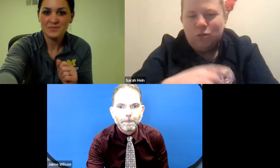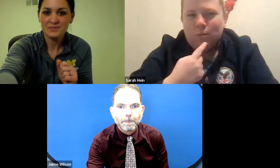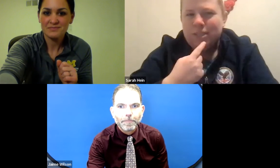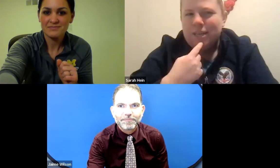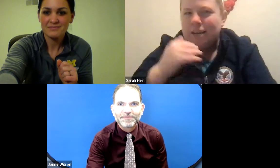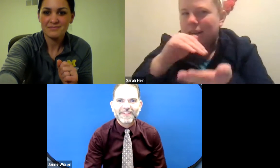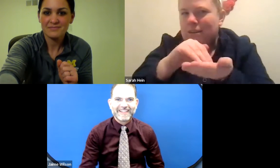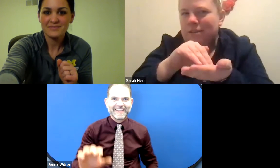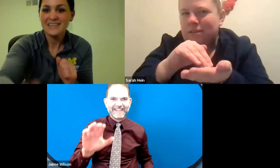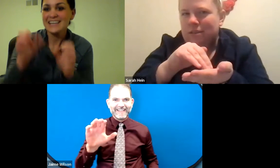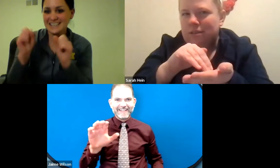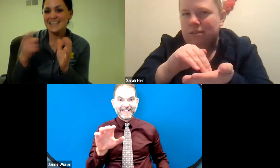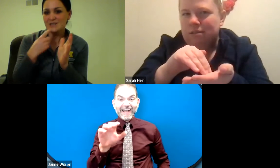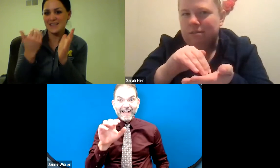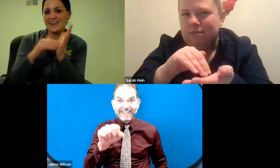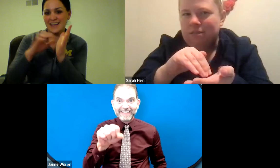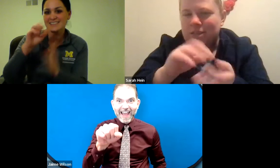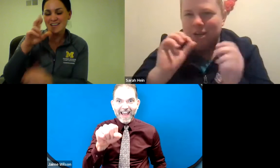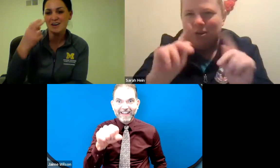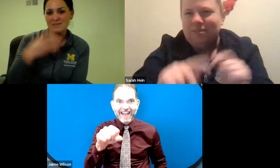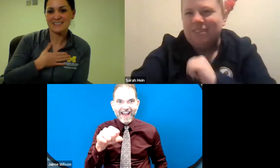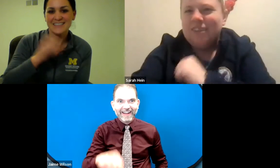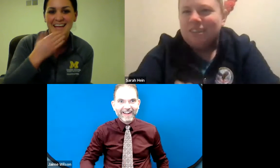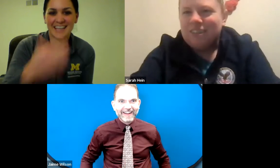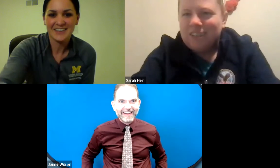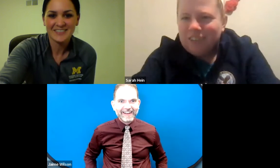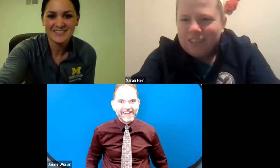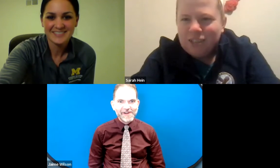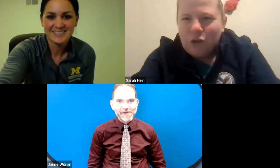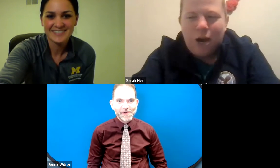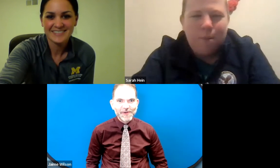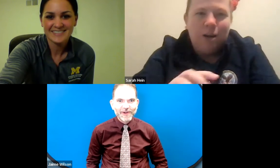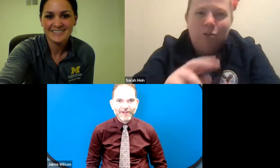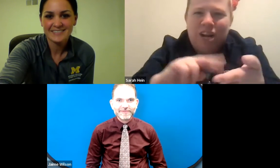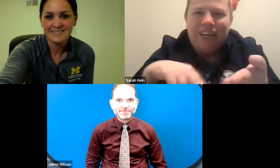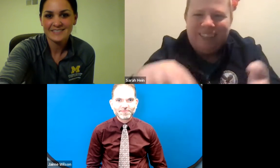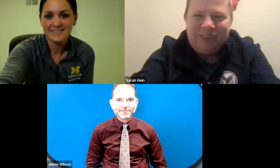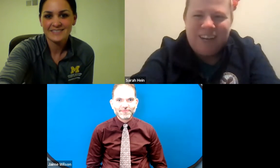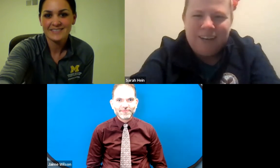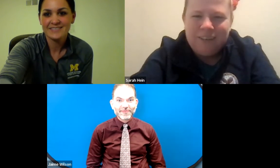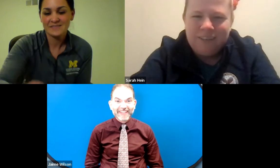Sarah Hein: You want me to tell you then ASL Interpreter: can you say that again, Sarah? Please. Thank you. Sarah Hein: I'm going to read it. Okay.